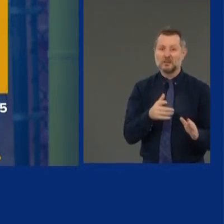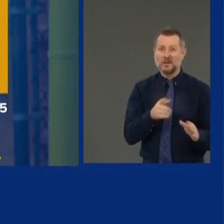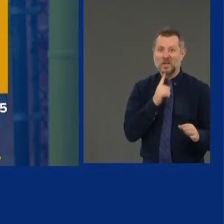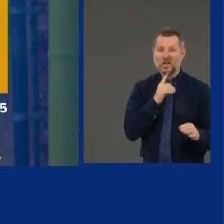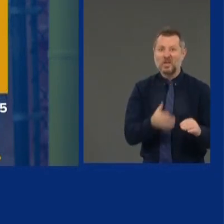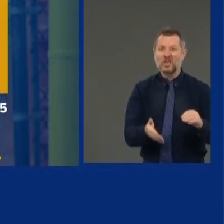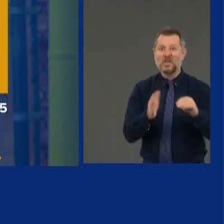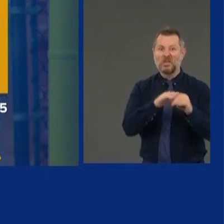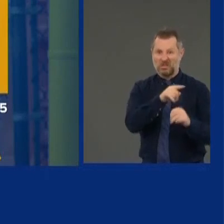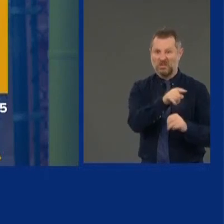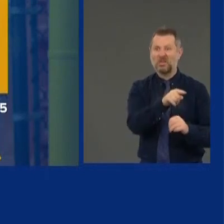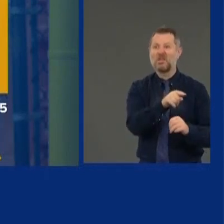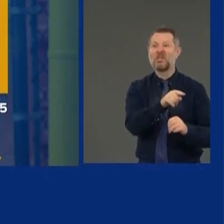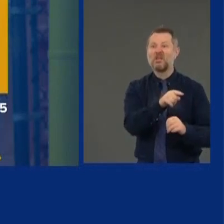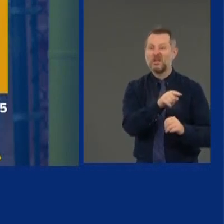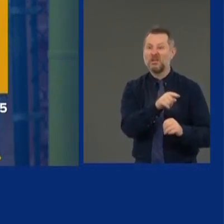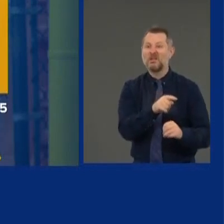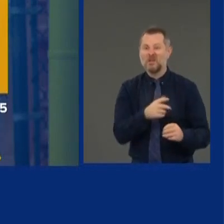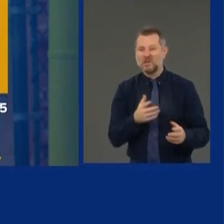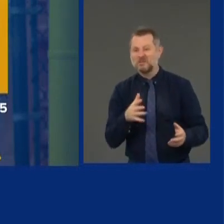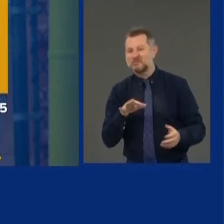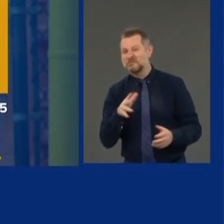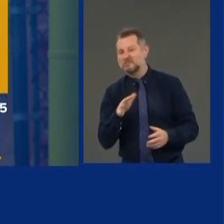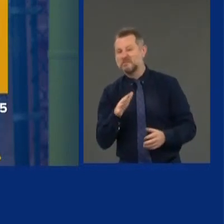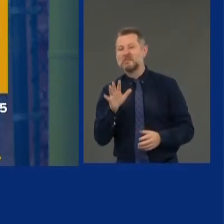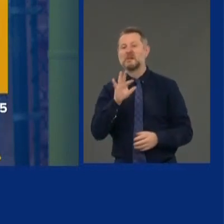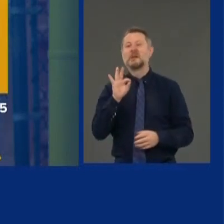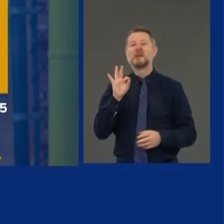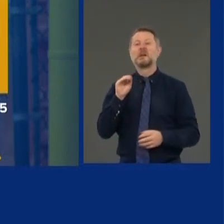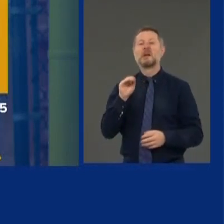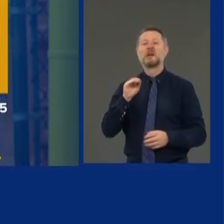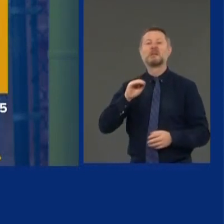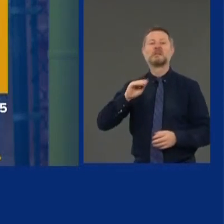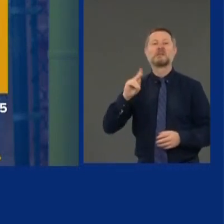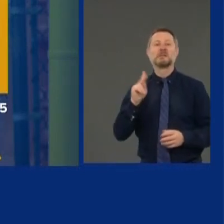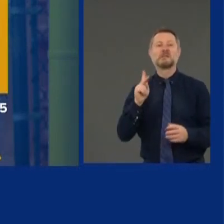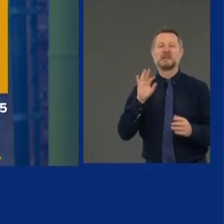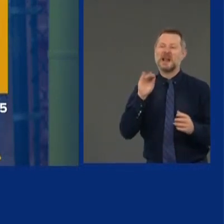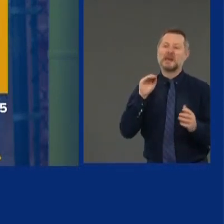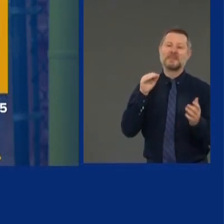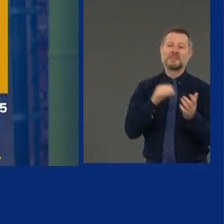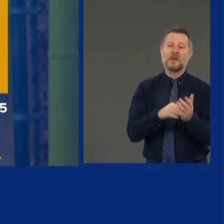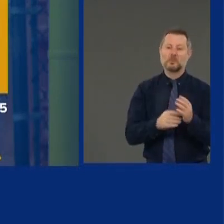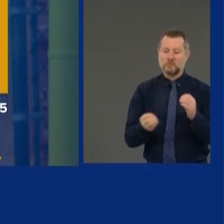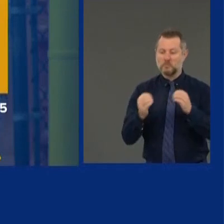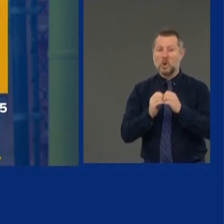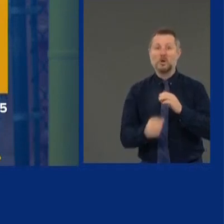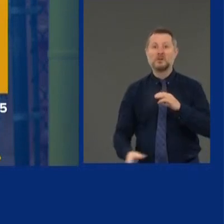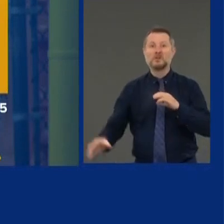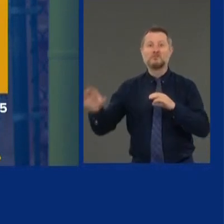THEY HAVE INCREASED THEIR